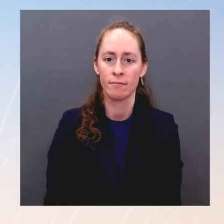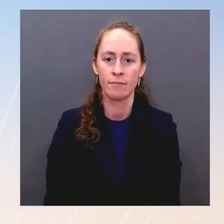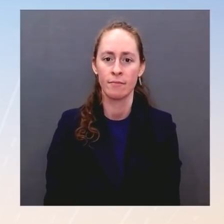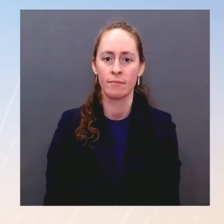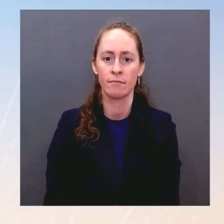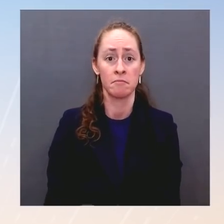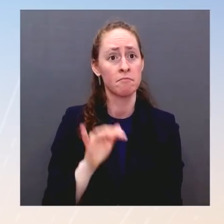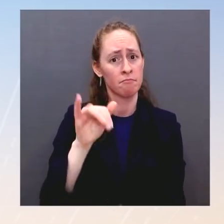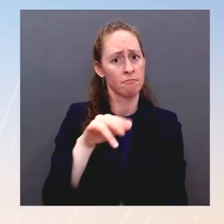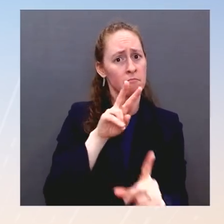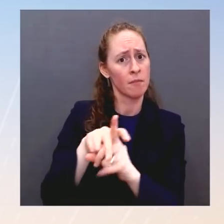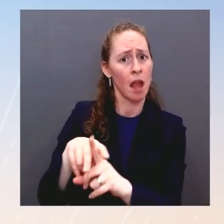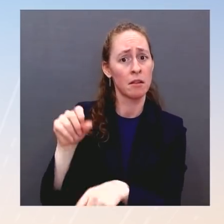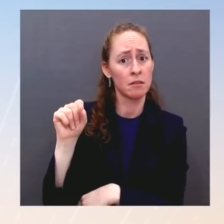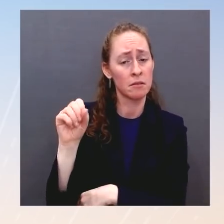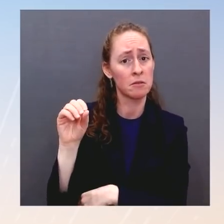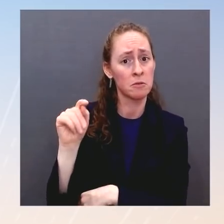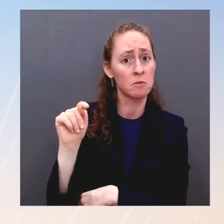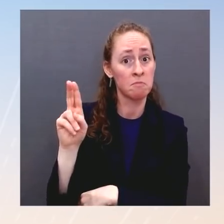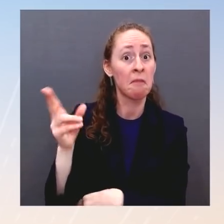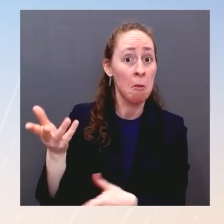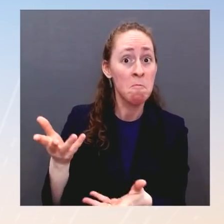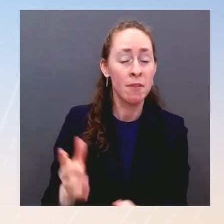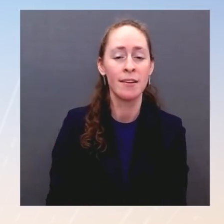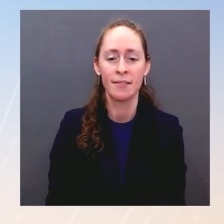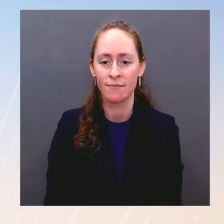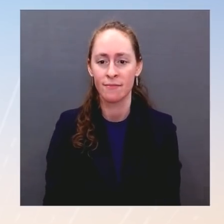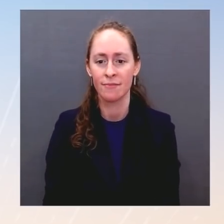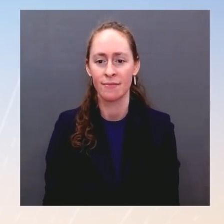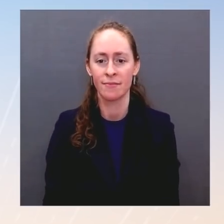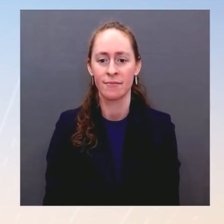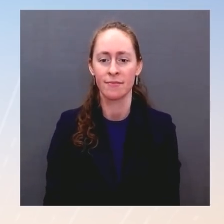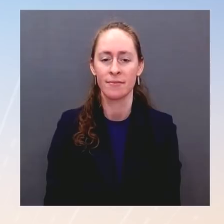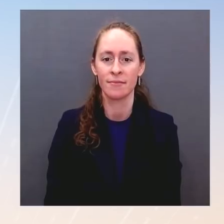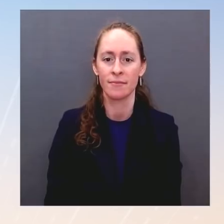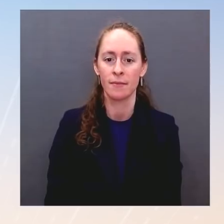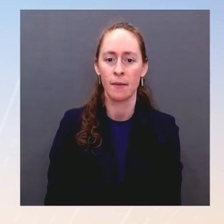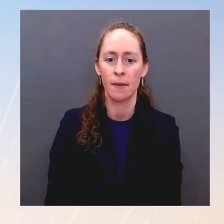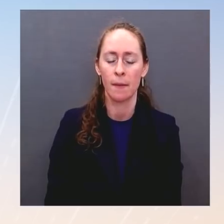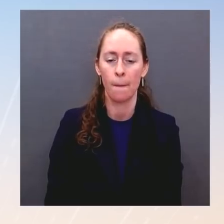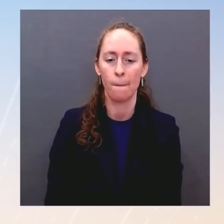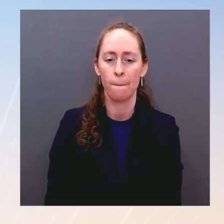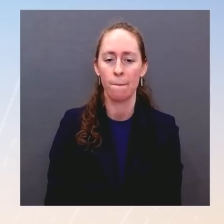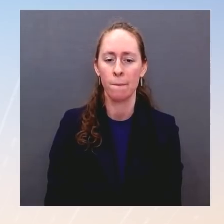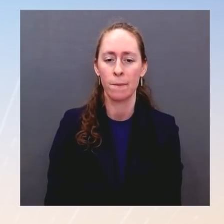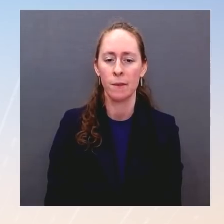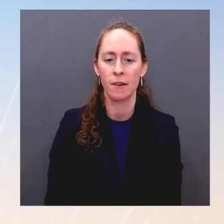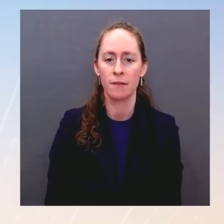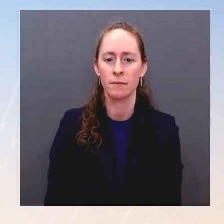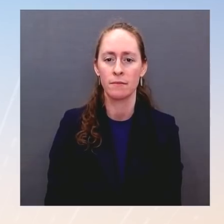he's doing everything he can to bring down energy prices -- Ms. Psaki: Yeah. The Press: -- gas prices here in the U.S. Is on the table then -- or is he considering reversing